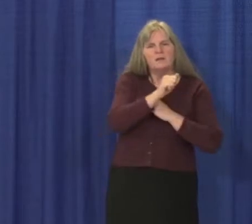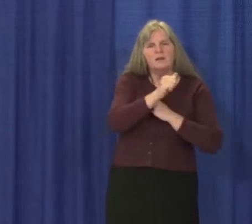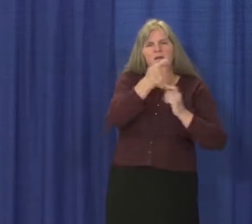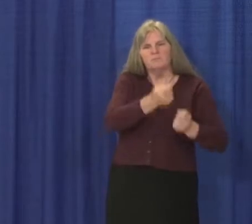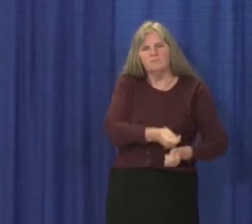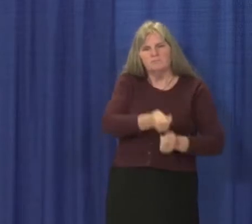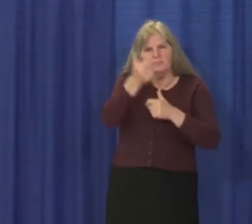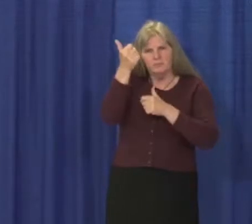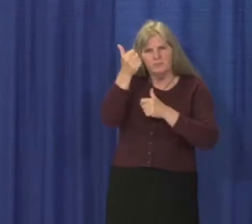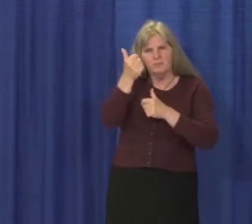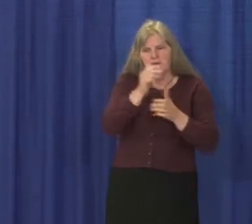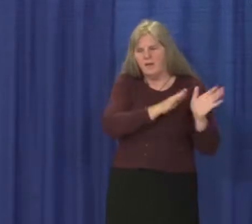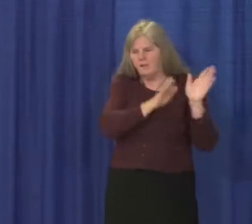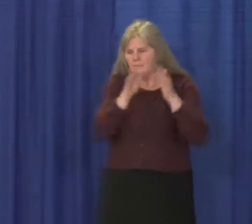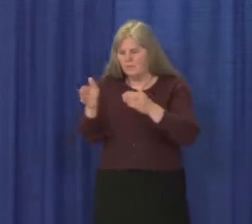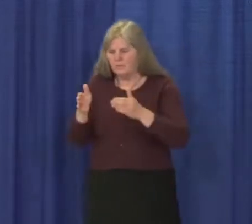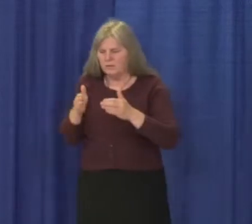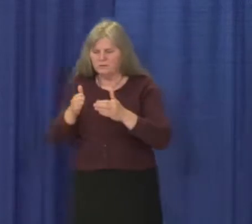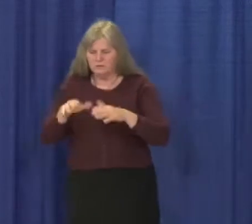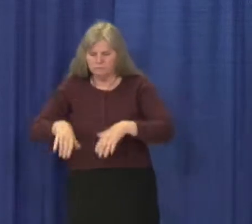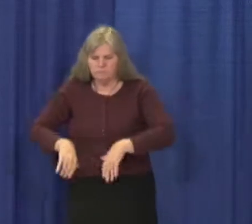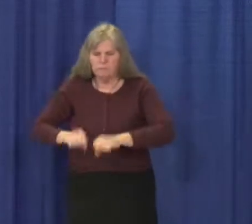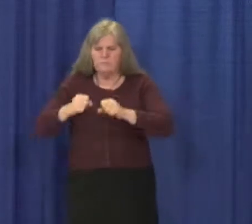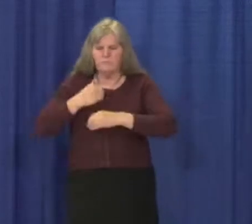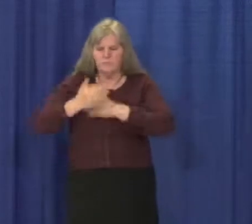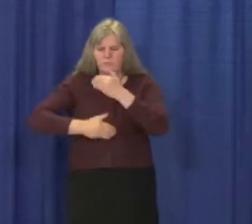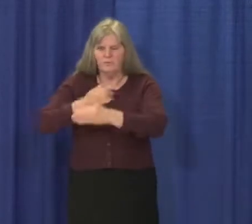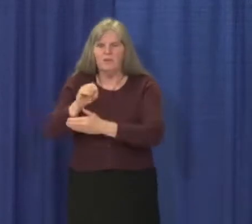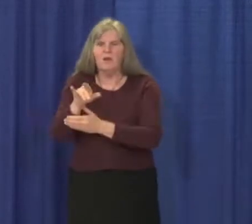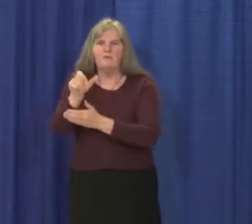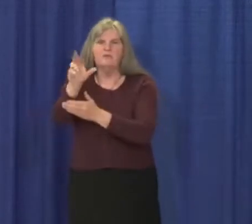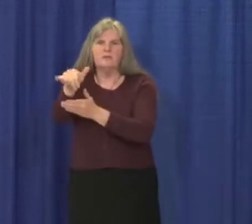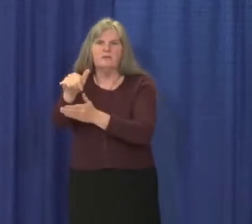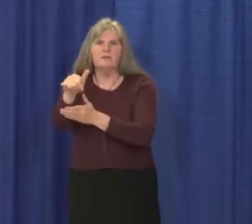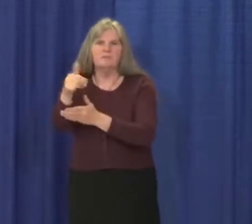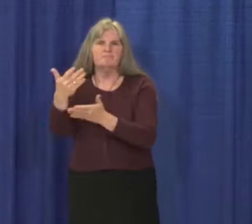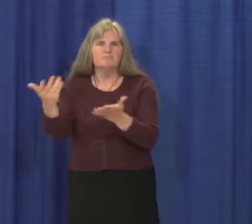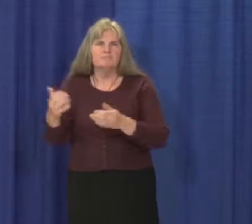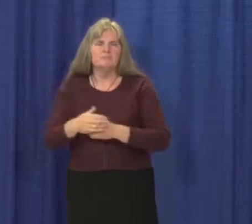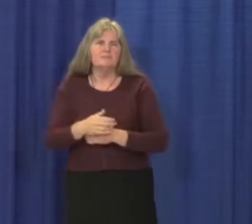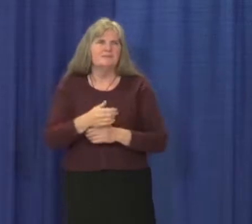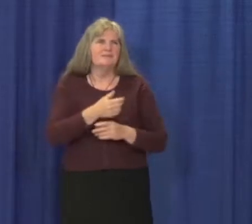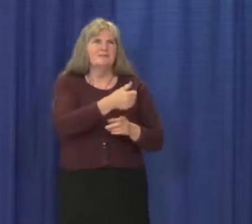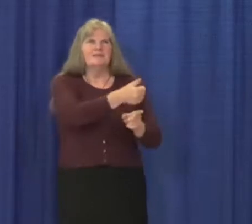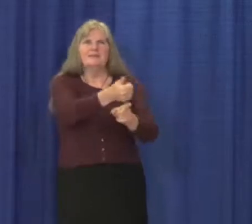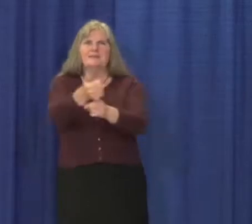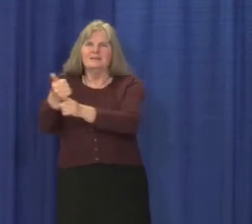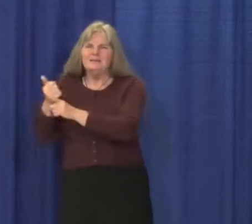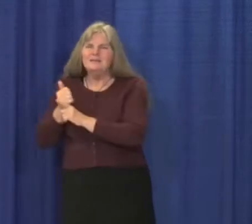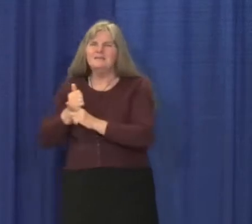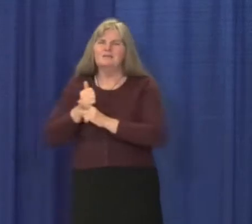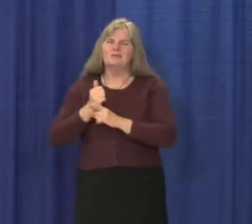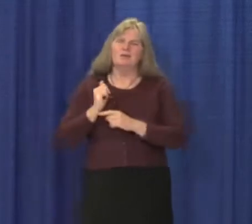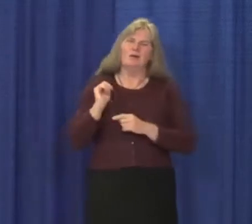efforts on recovery. Each and every one of us has a role them playing to get there